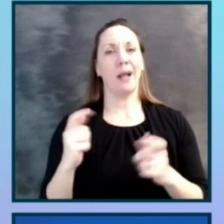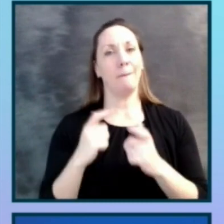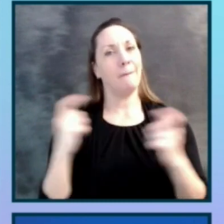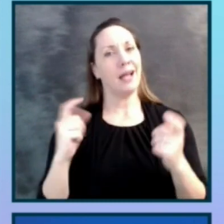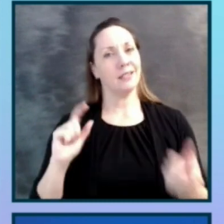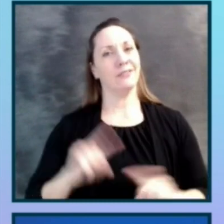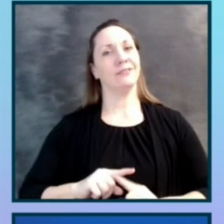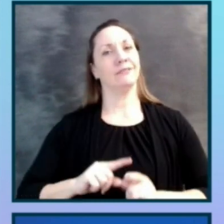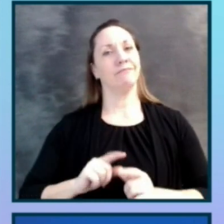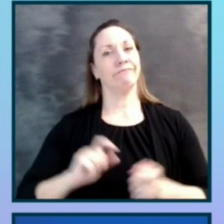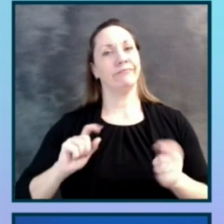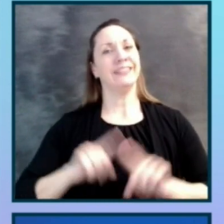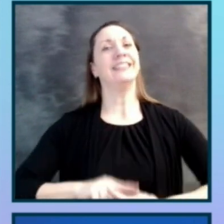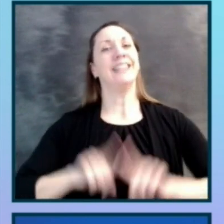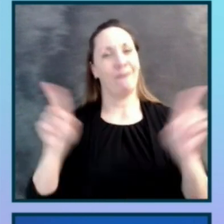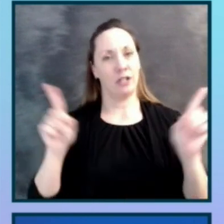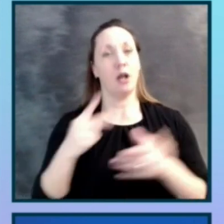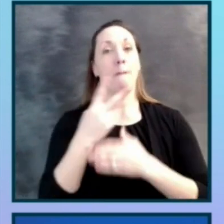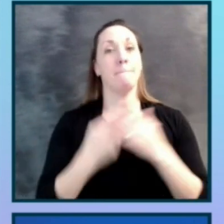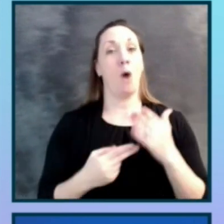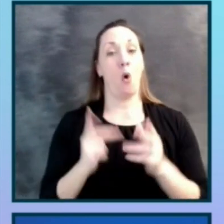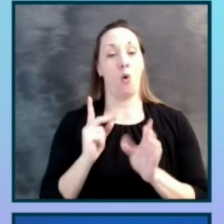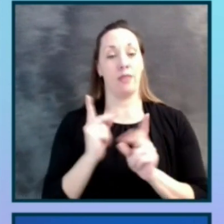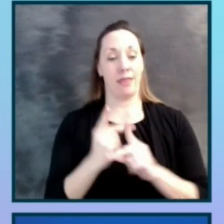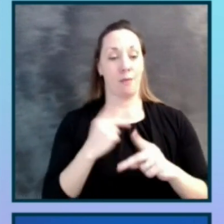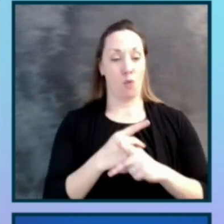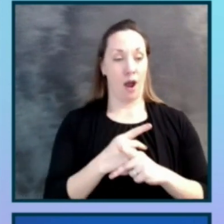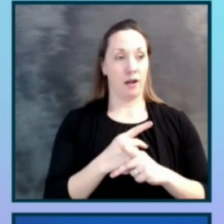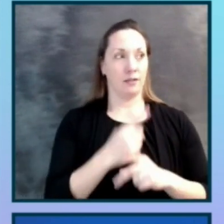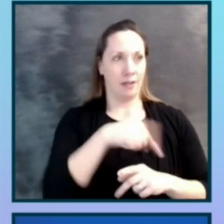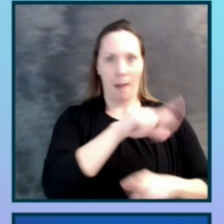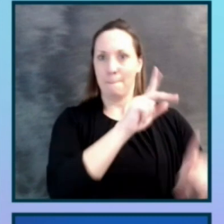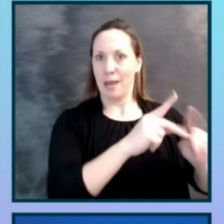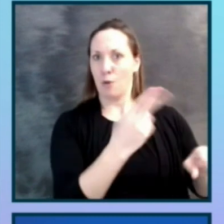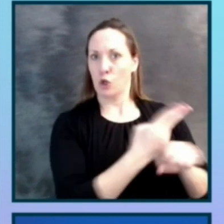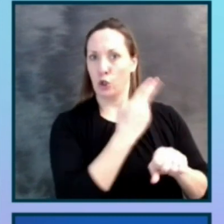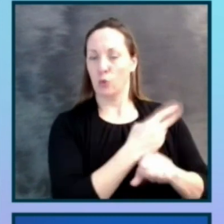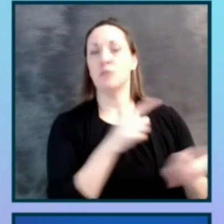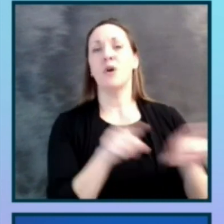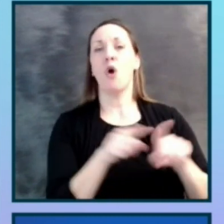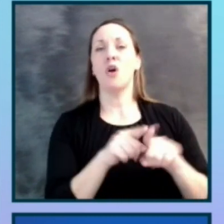in terms of the products that are used by the masses, but also in influencing the culture.